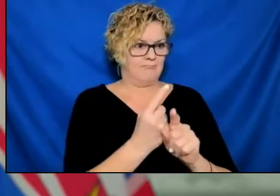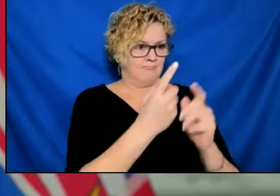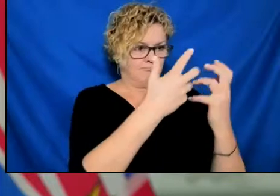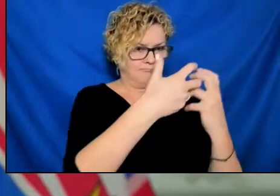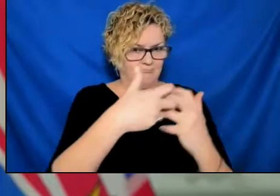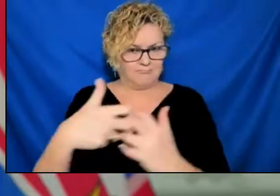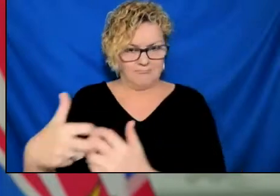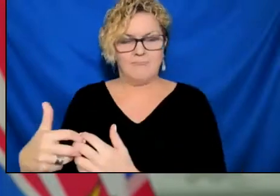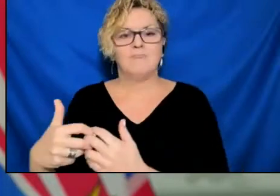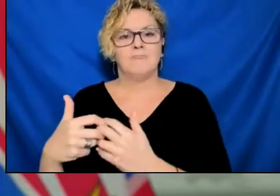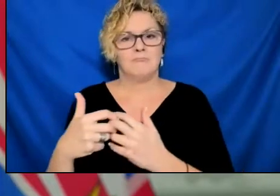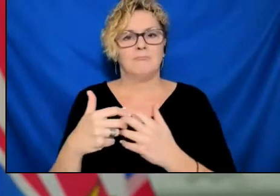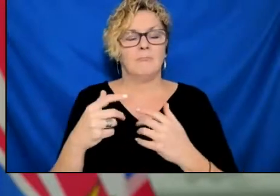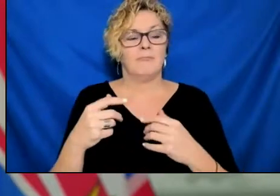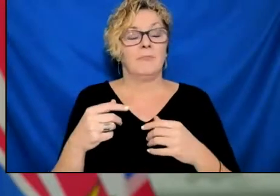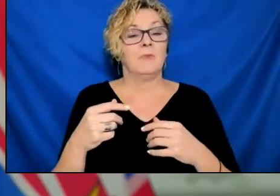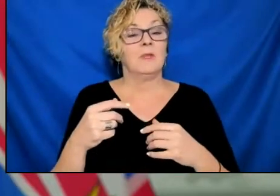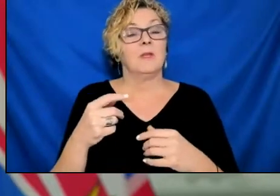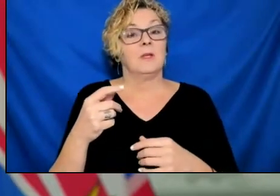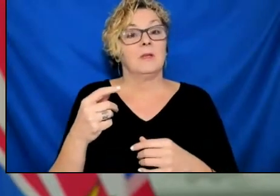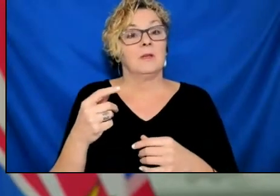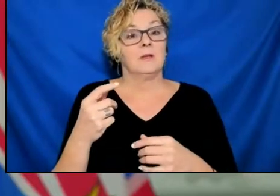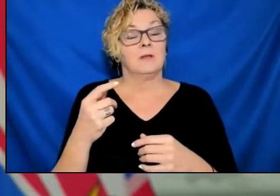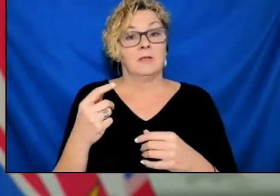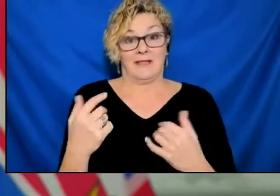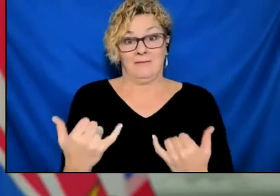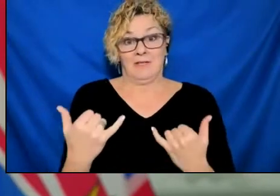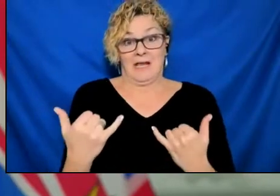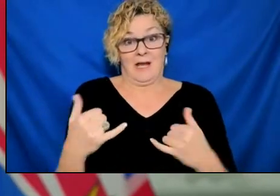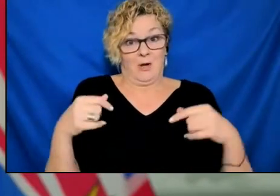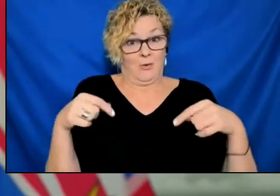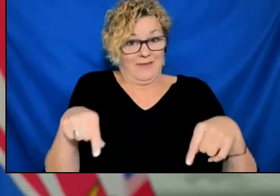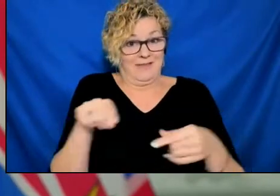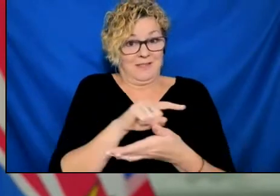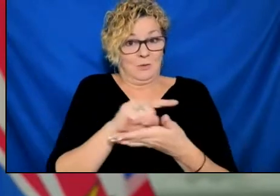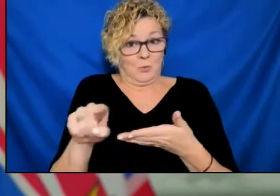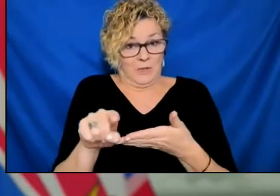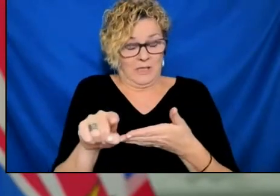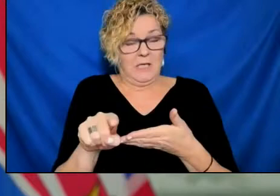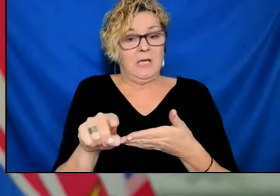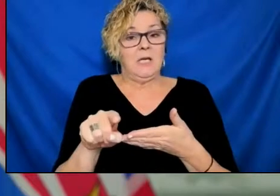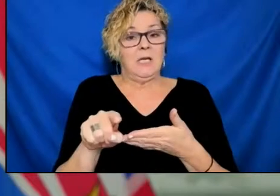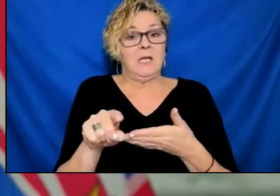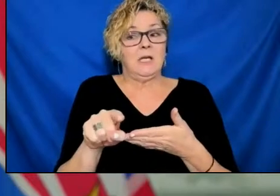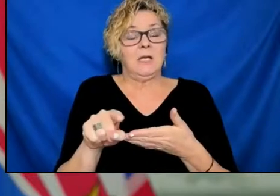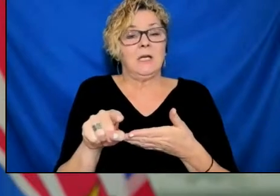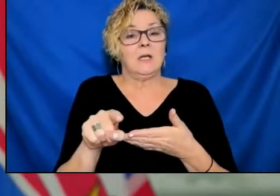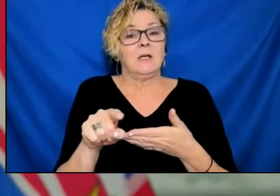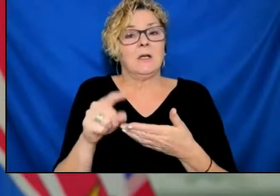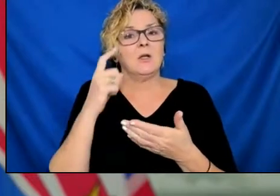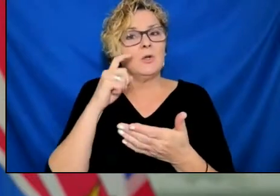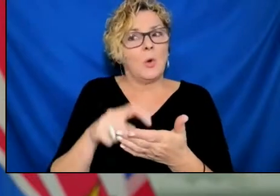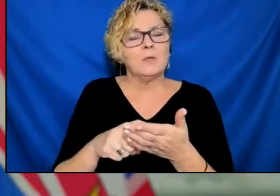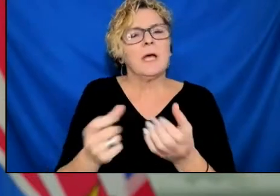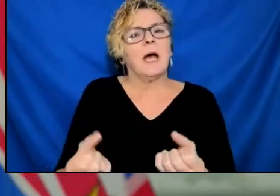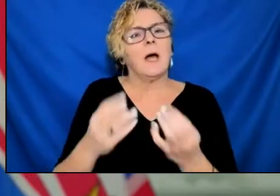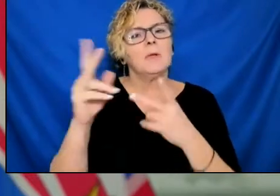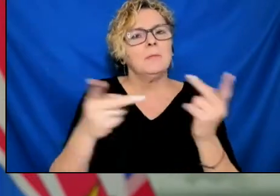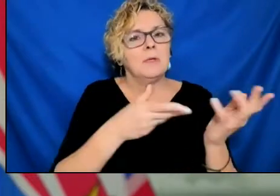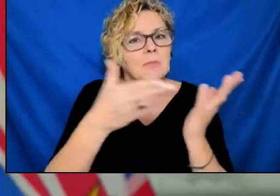needed. What we need to know right now